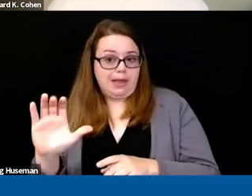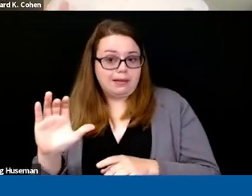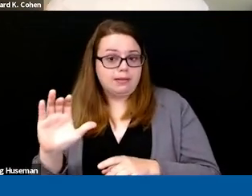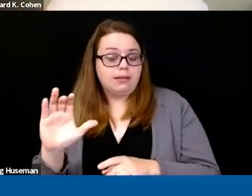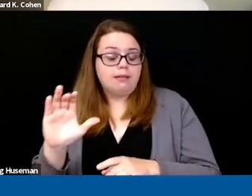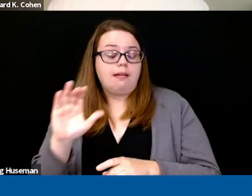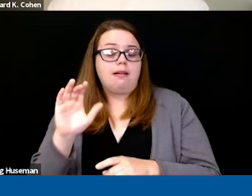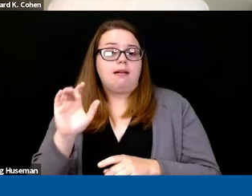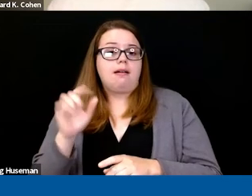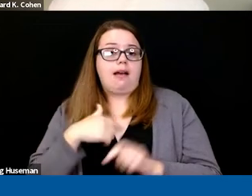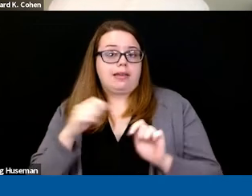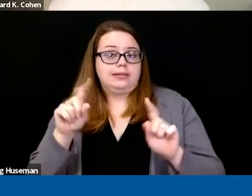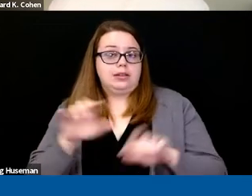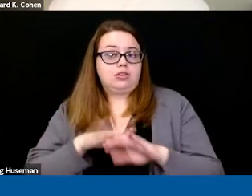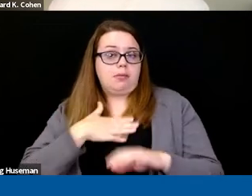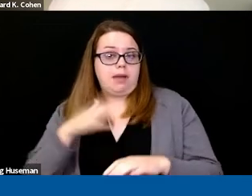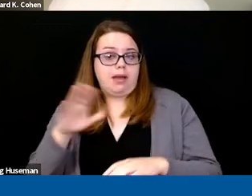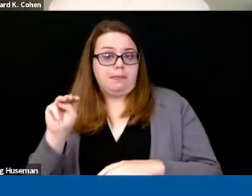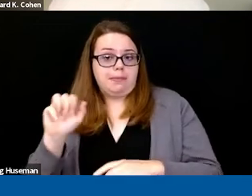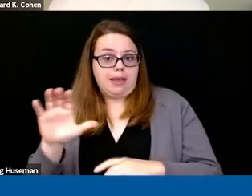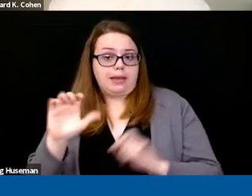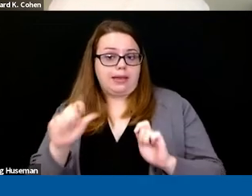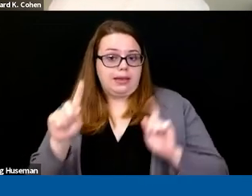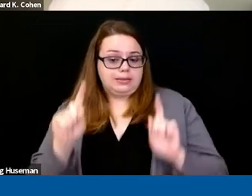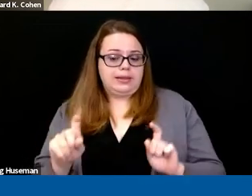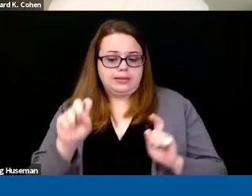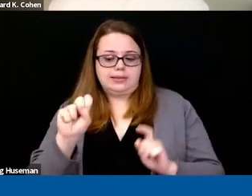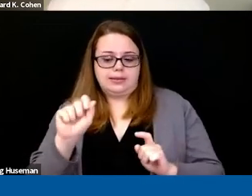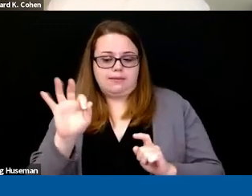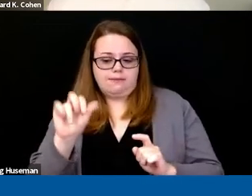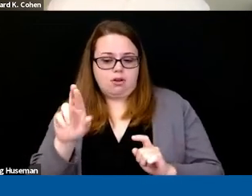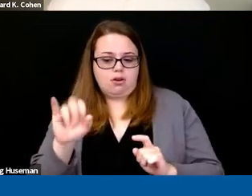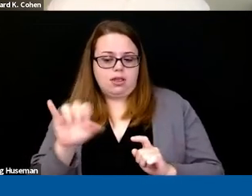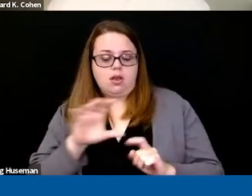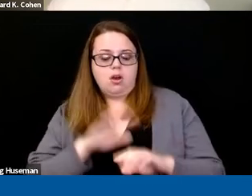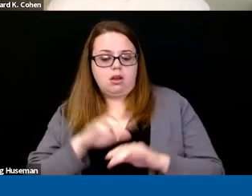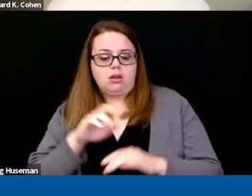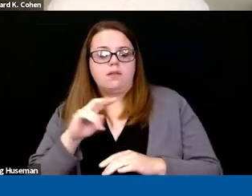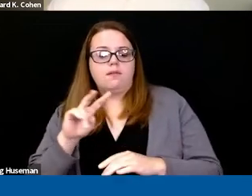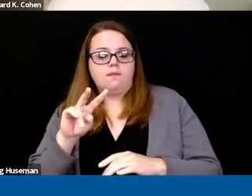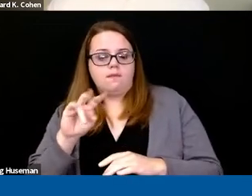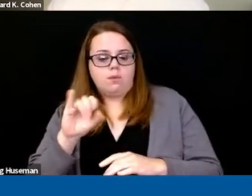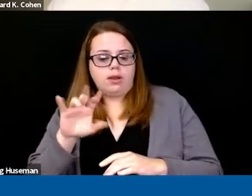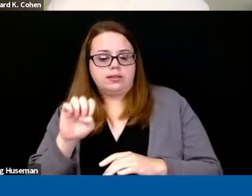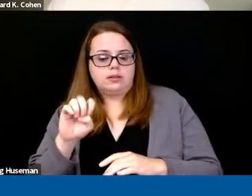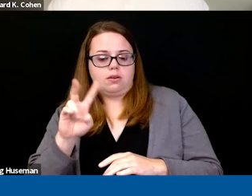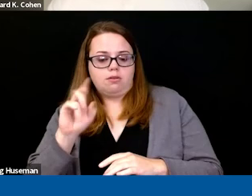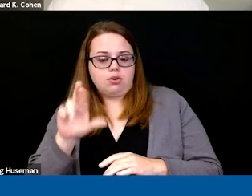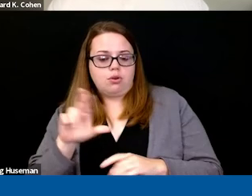so I'm able to test on my Mac, I'm able to test Safari on VoiceOver 'cause that's built in. But I also use a virtual PC